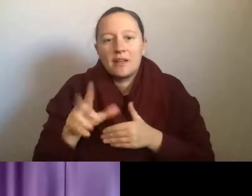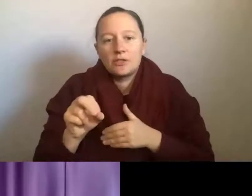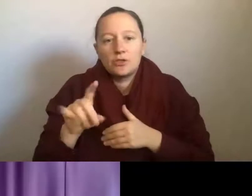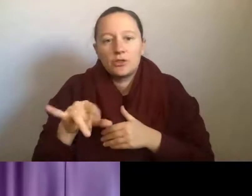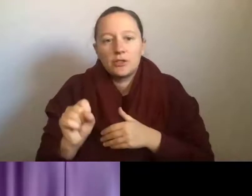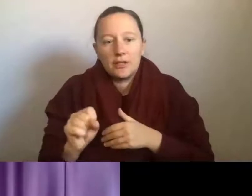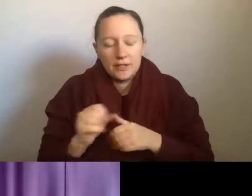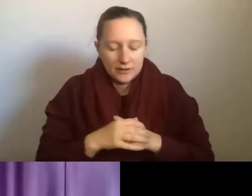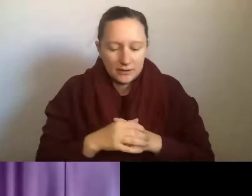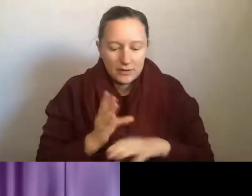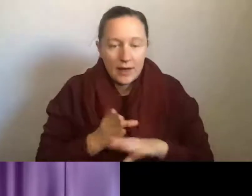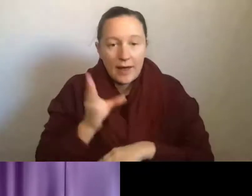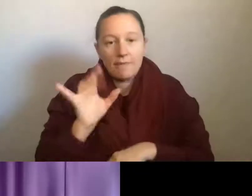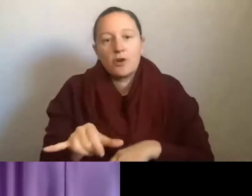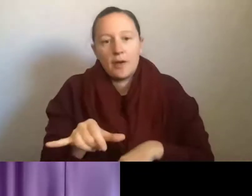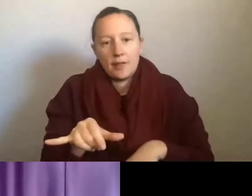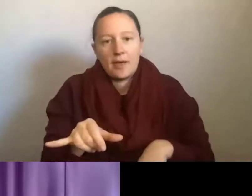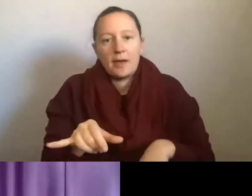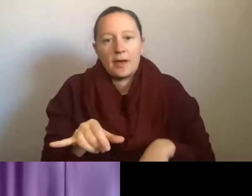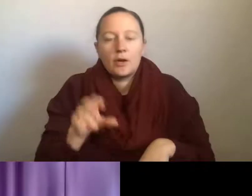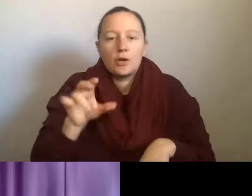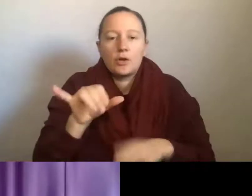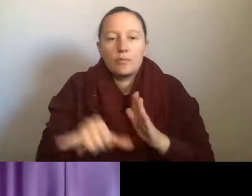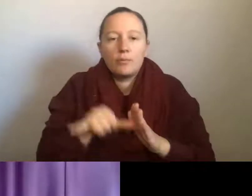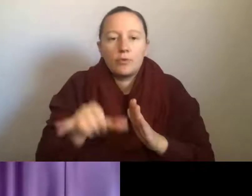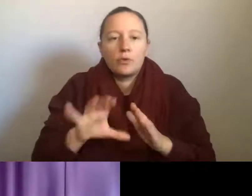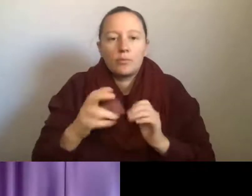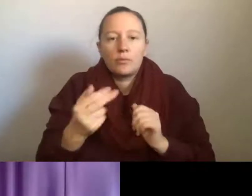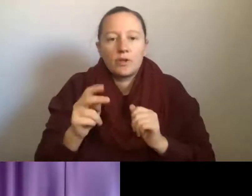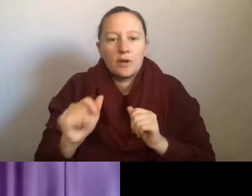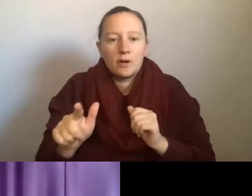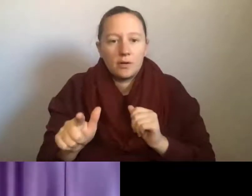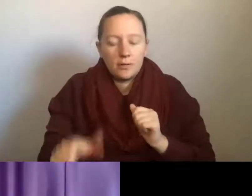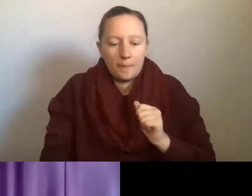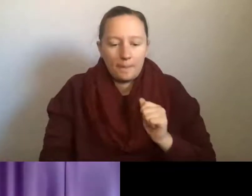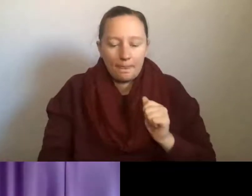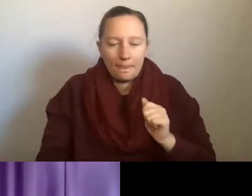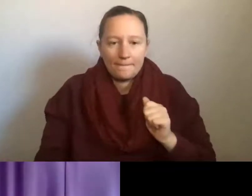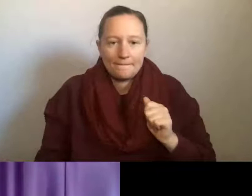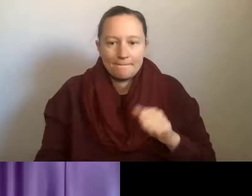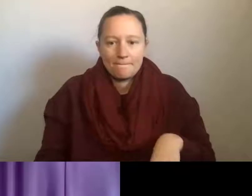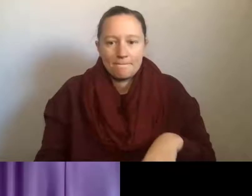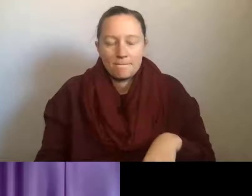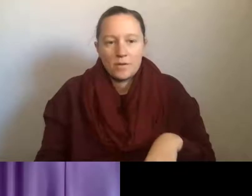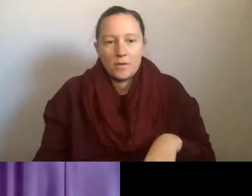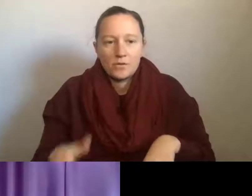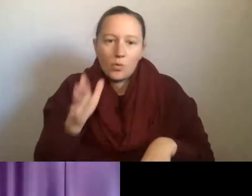and then afterwards it will be on our YouTube channel. So, we can keep going back and getting .. . go back to that great advice from Lisa.